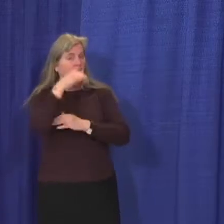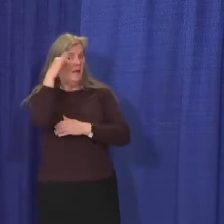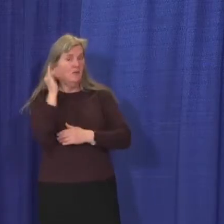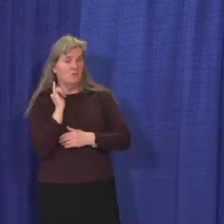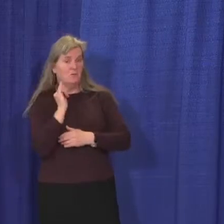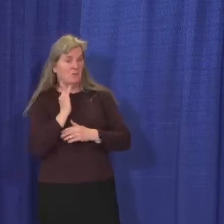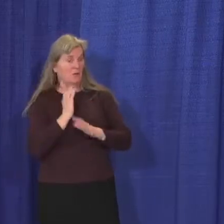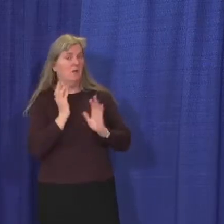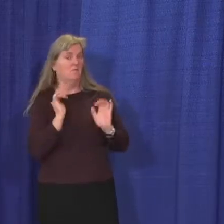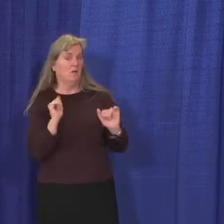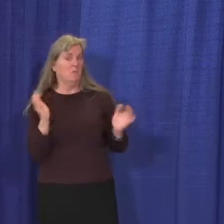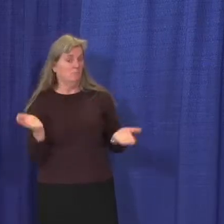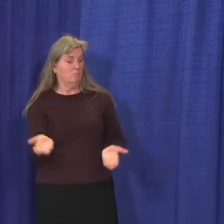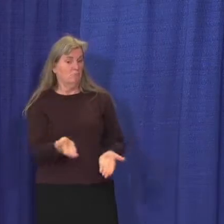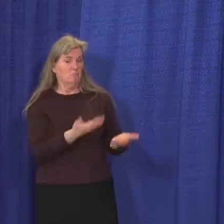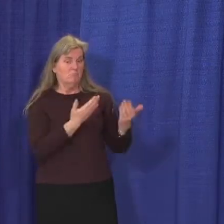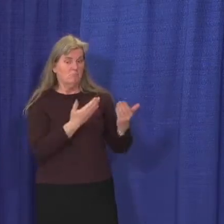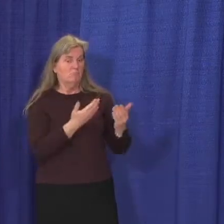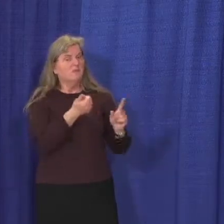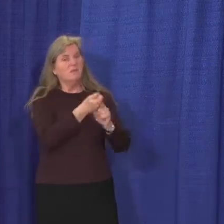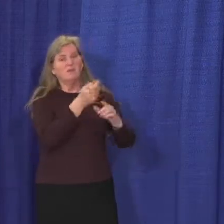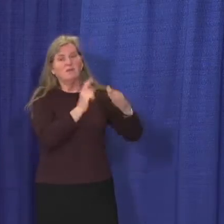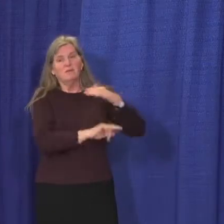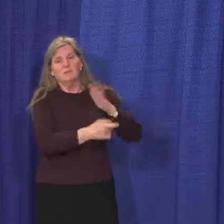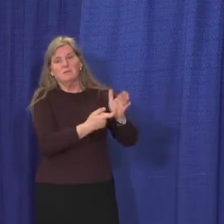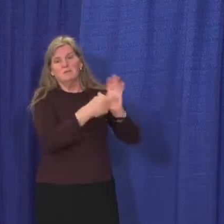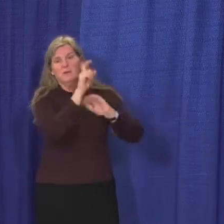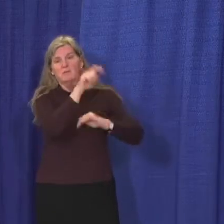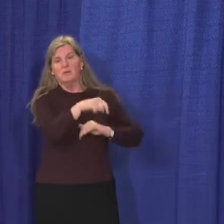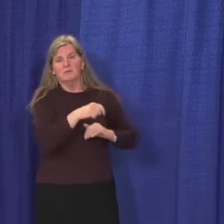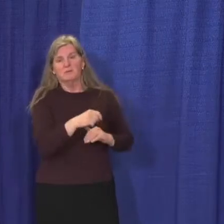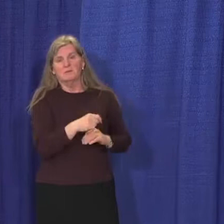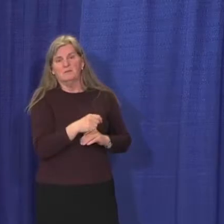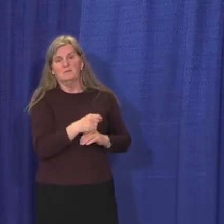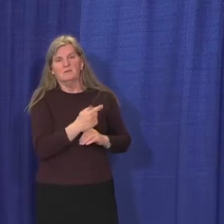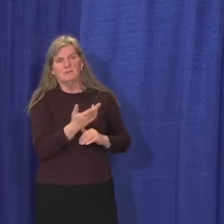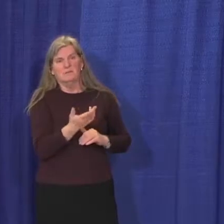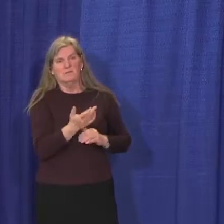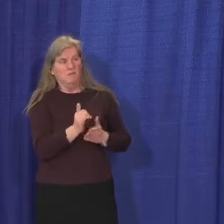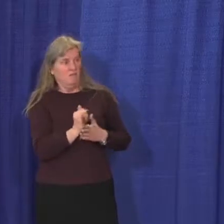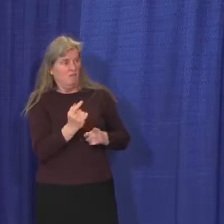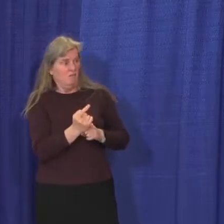the territory as long as they self isolate.